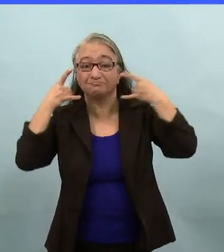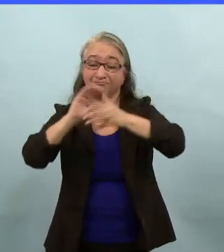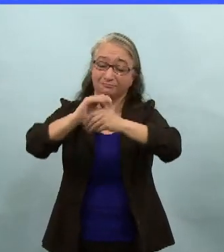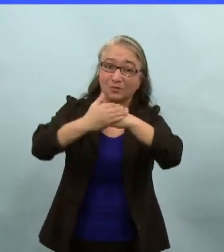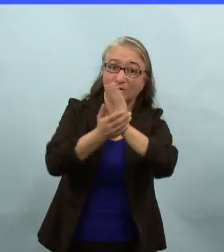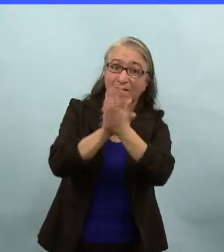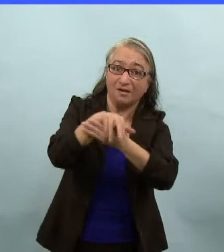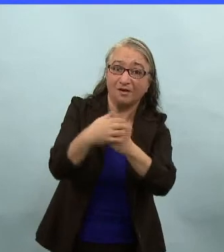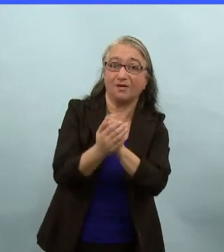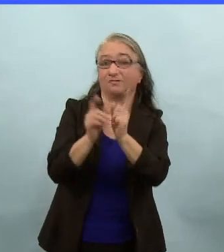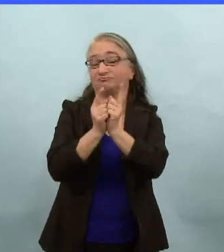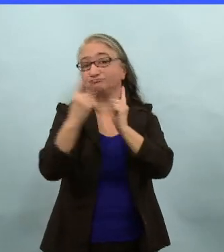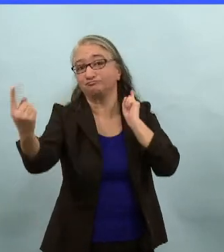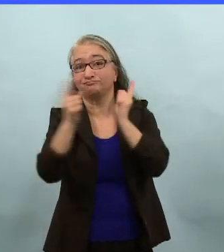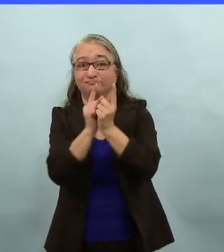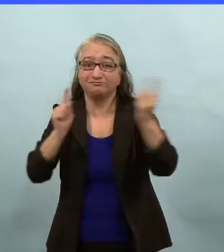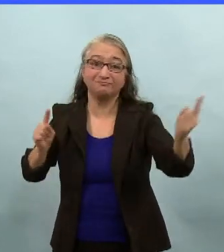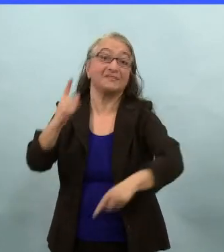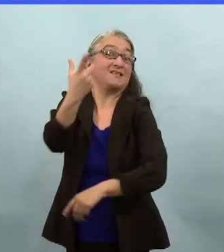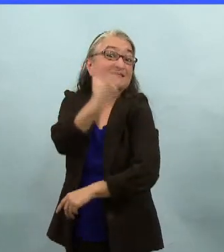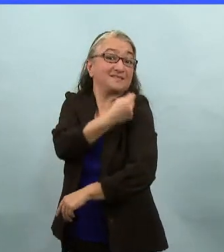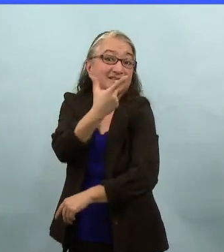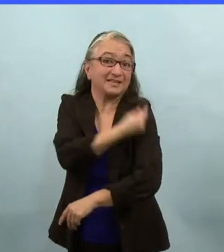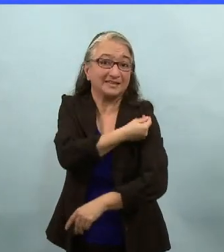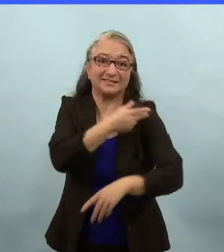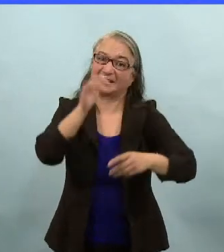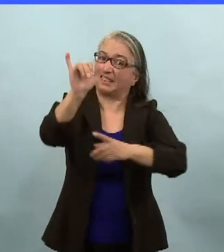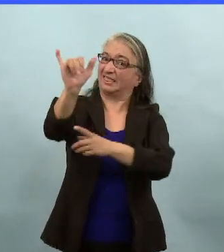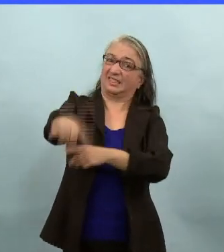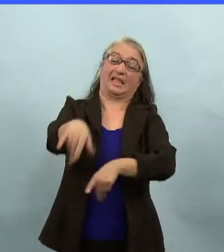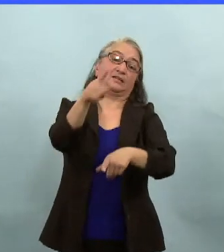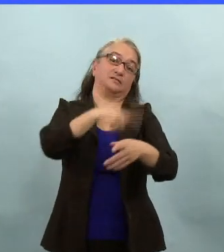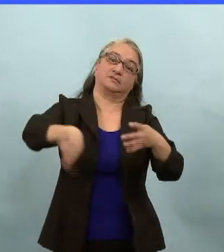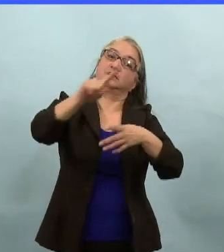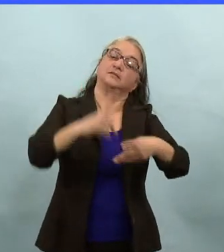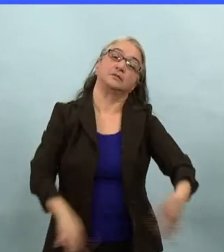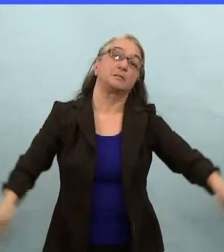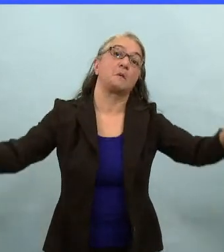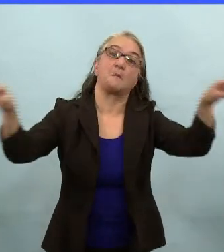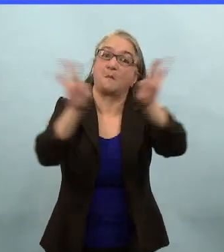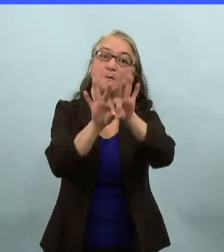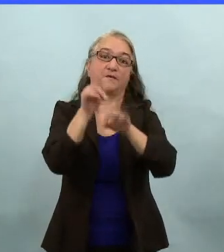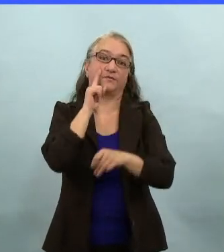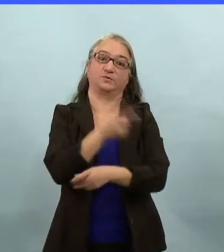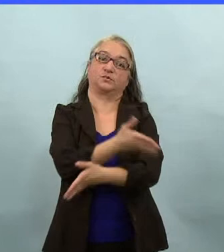this is what's going to keep you and others in in the community safe and so just a reminder to do